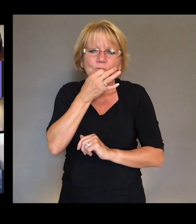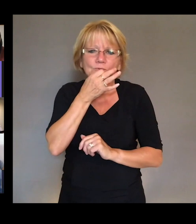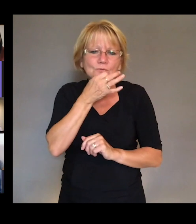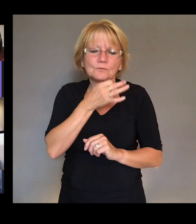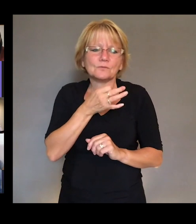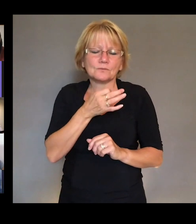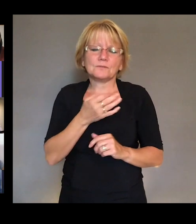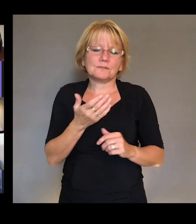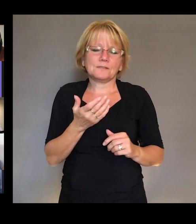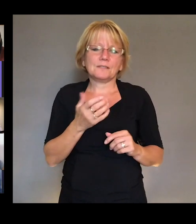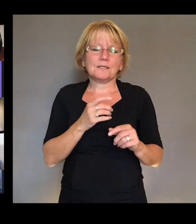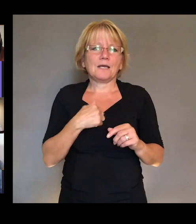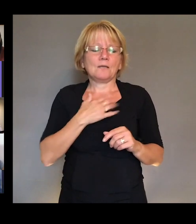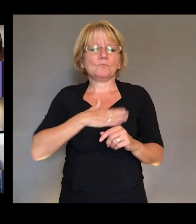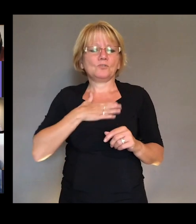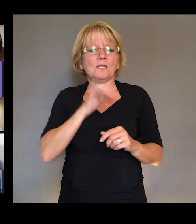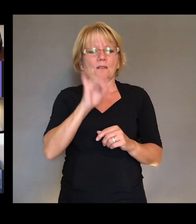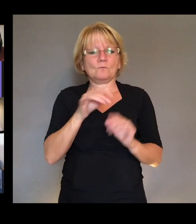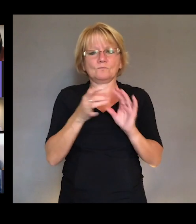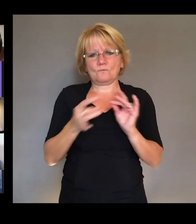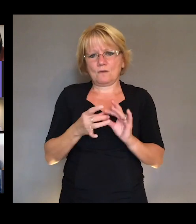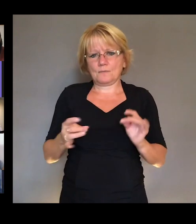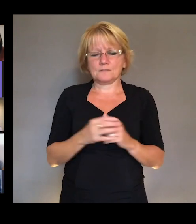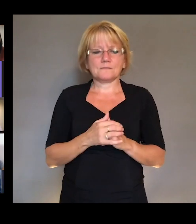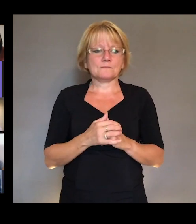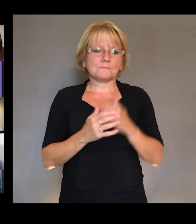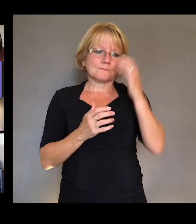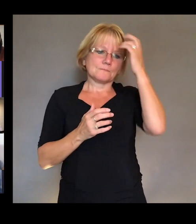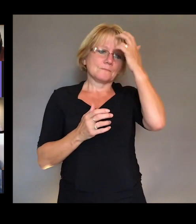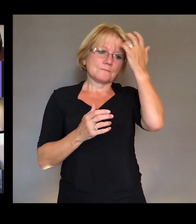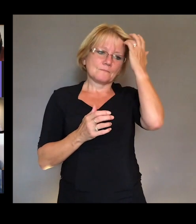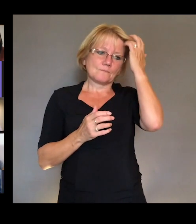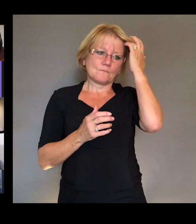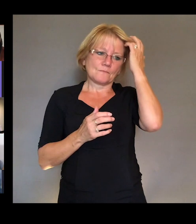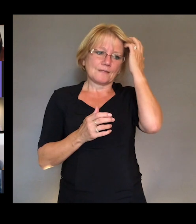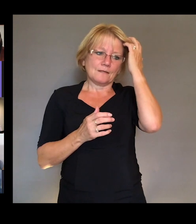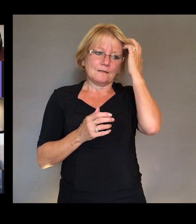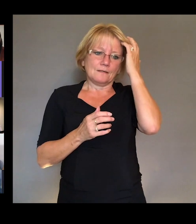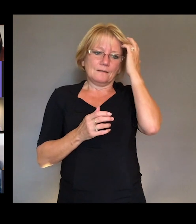So I really appreciate those comments. One question- - Can I just jump in real quick, Rob?